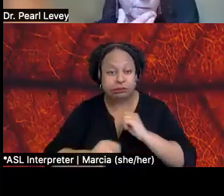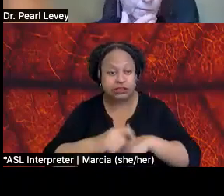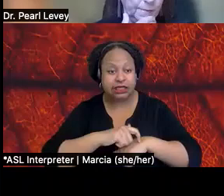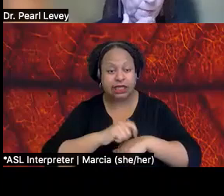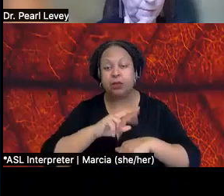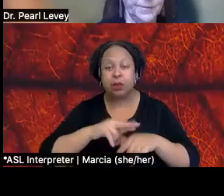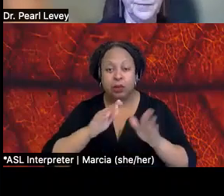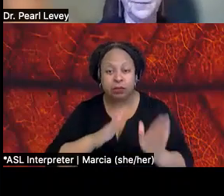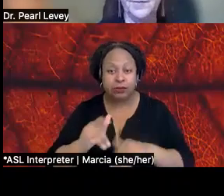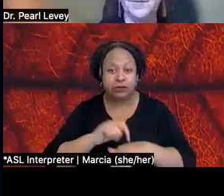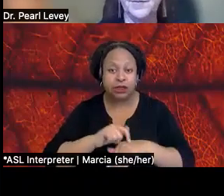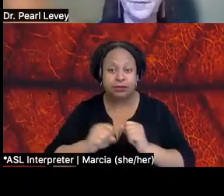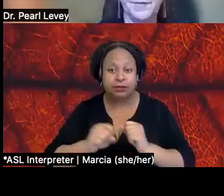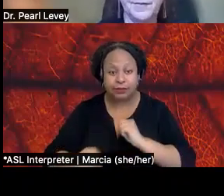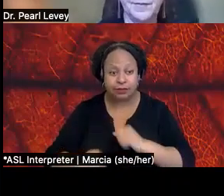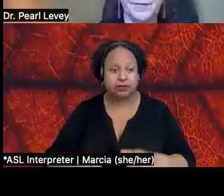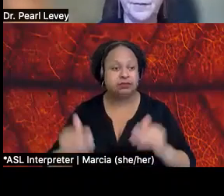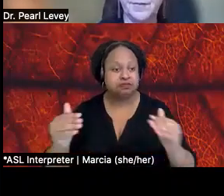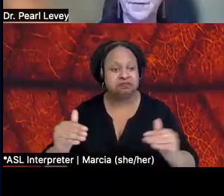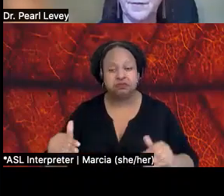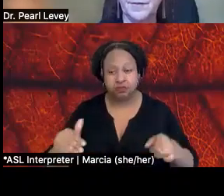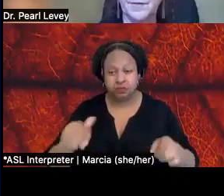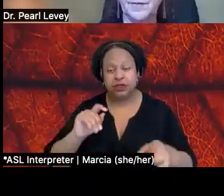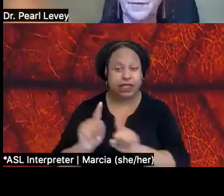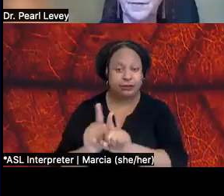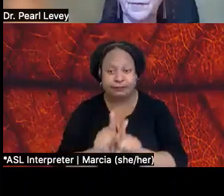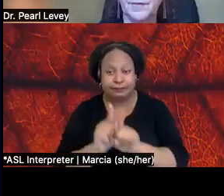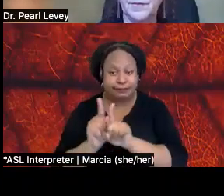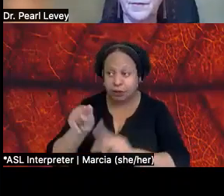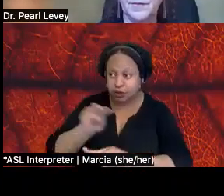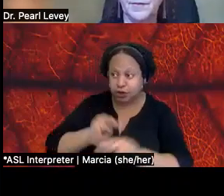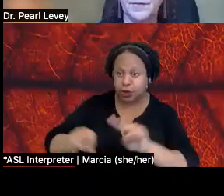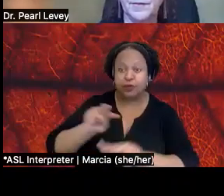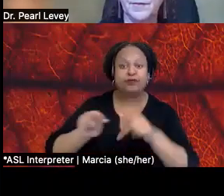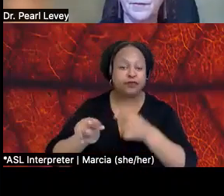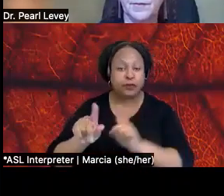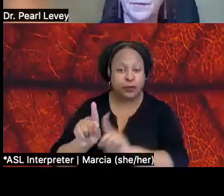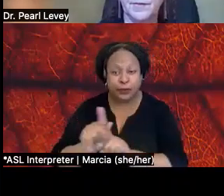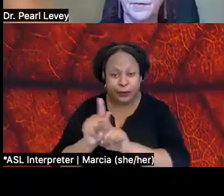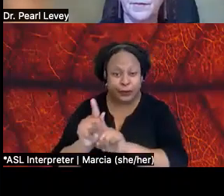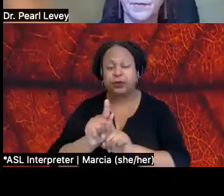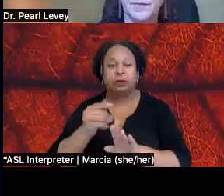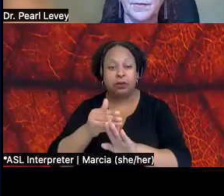There could be opportunities to shadow or observe clinicians in the setting prior to formal entry.